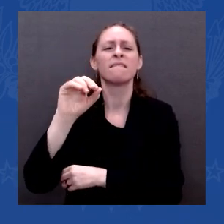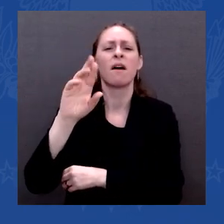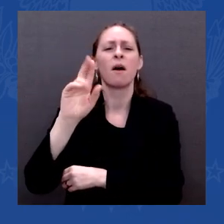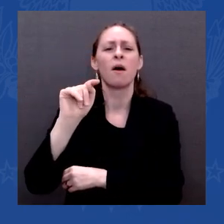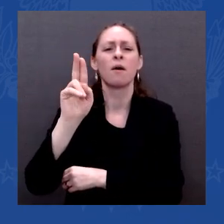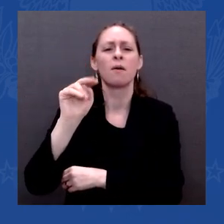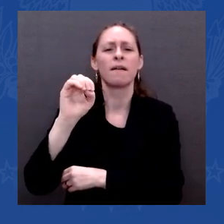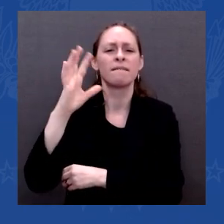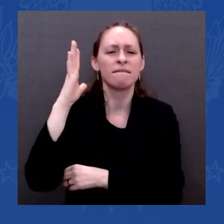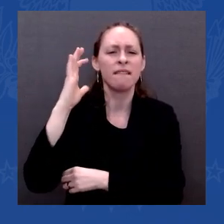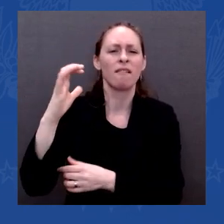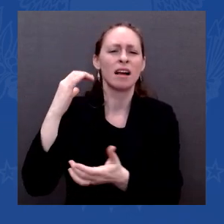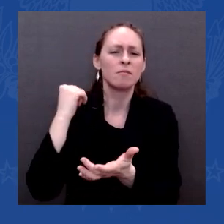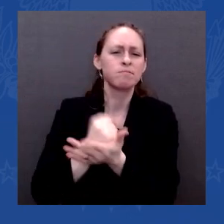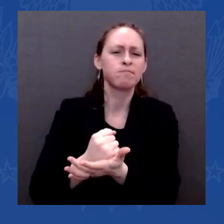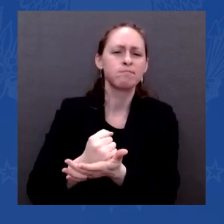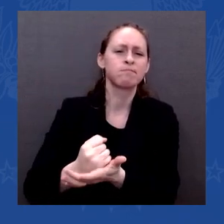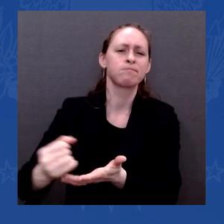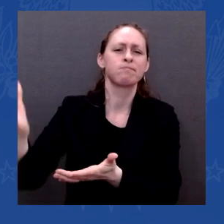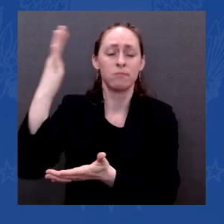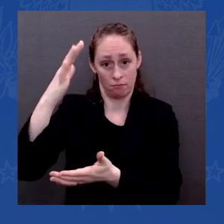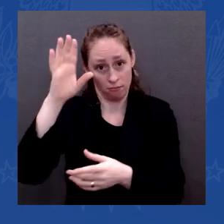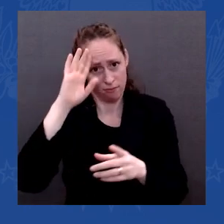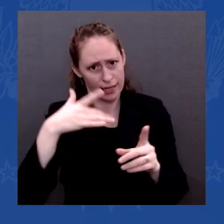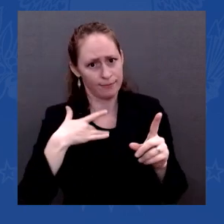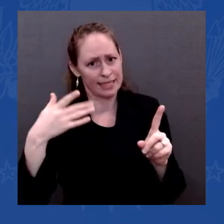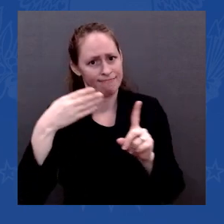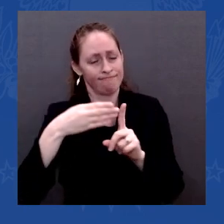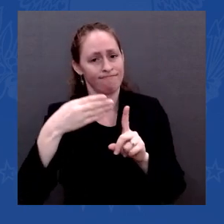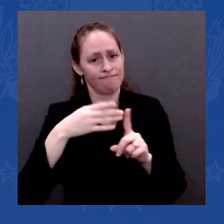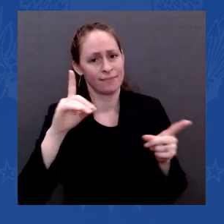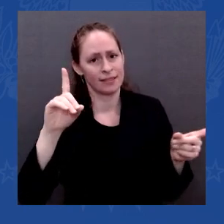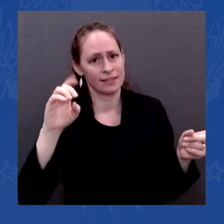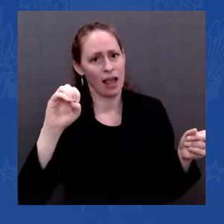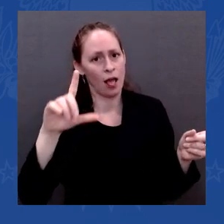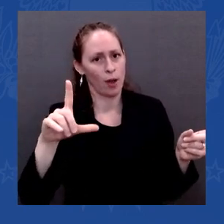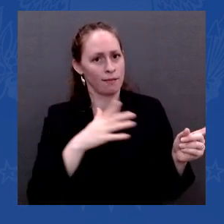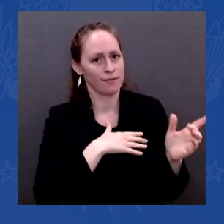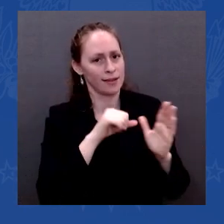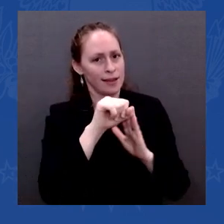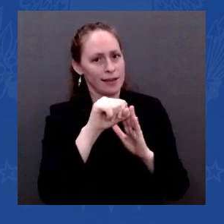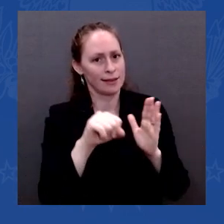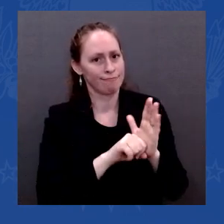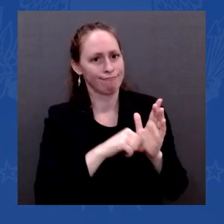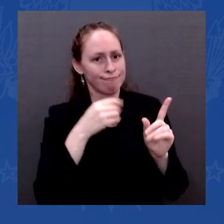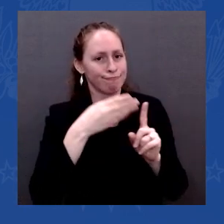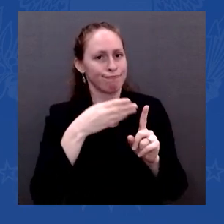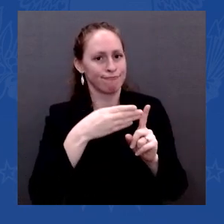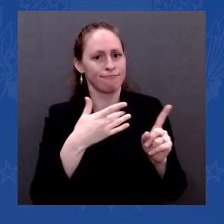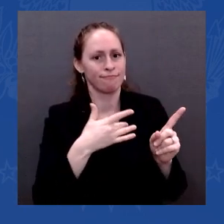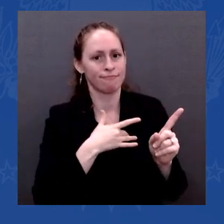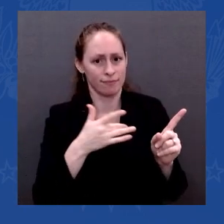More corporations incorporated in my state than every other state in the union. Okay? I get it.